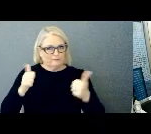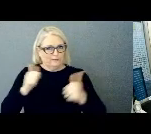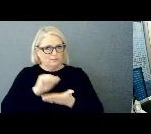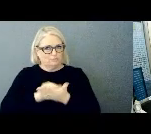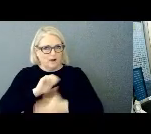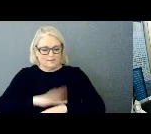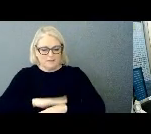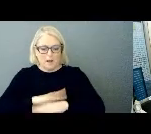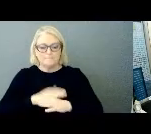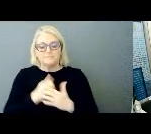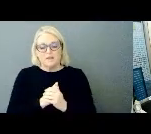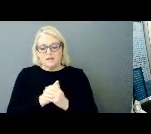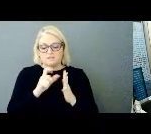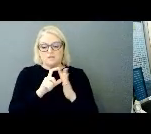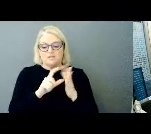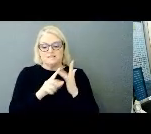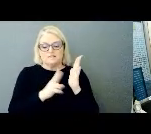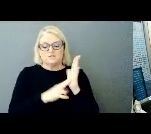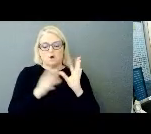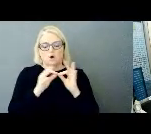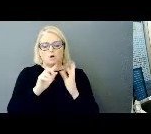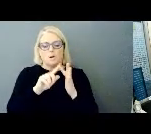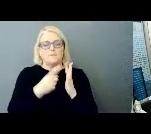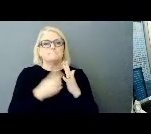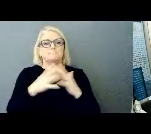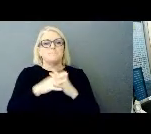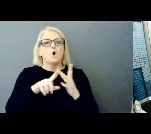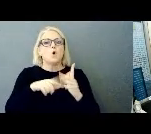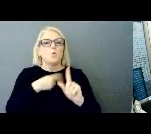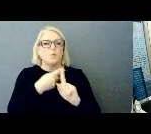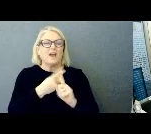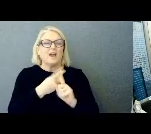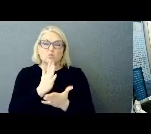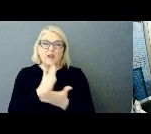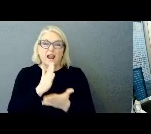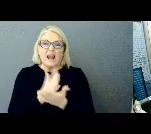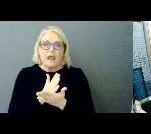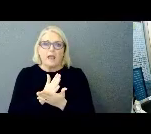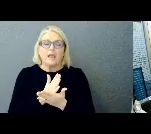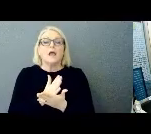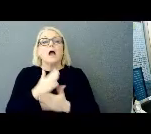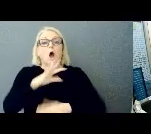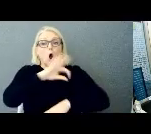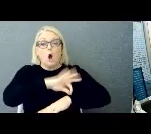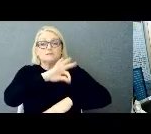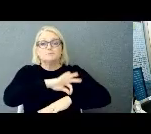This is from Don Berwick. Don Berwick was at the forefront. In hospitals, we're busy killing people, people notice that.